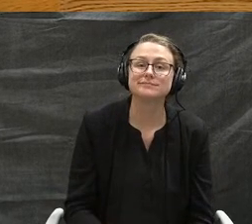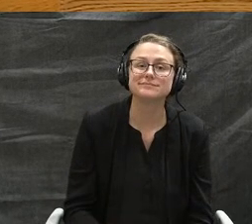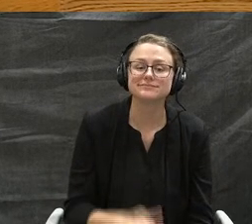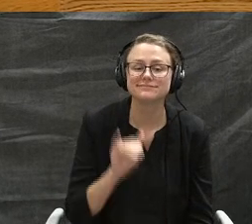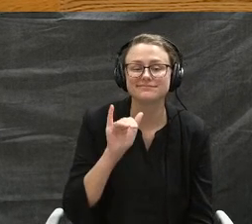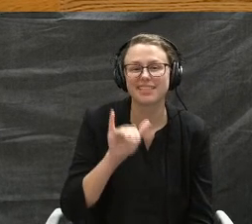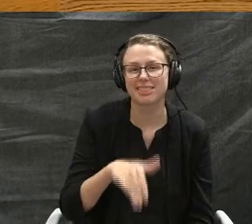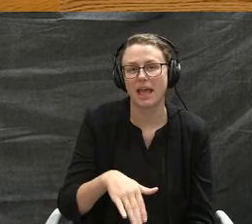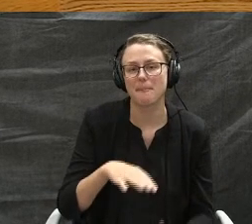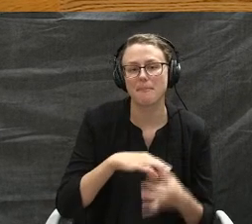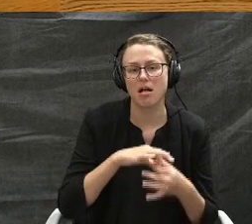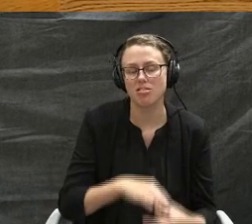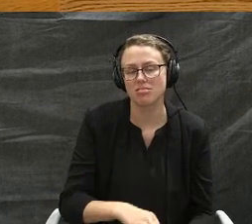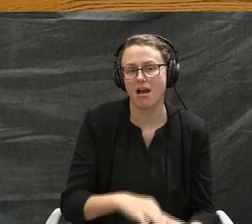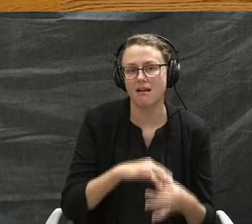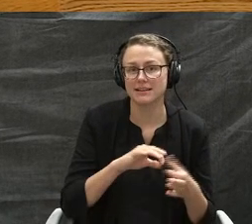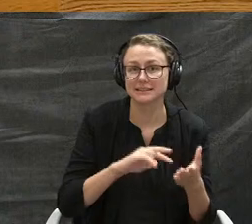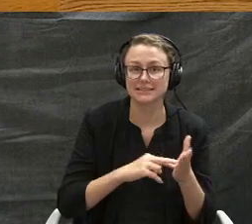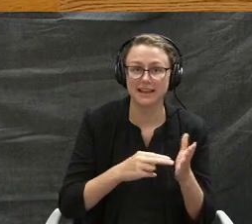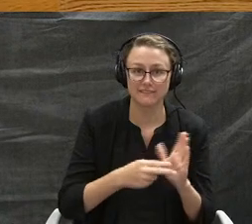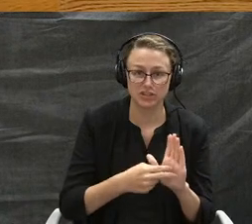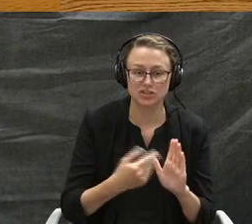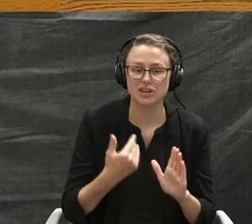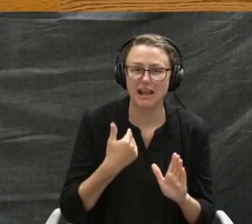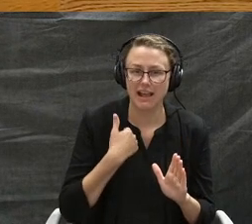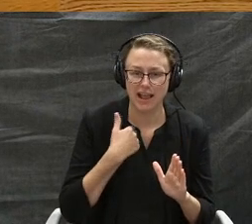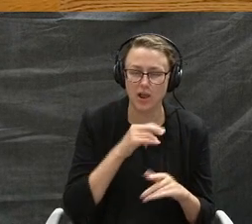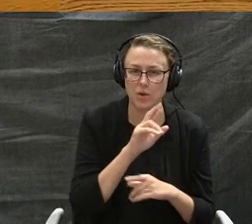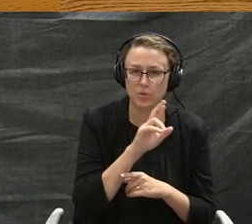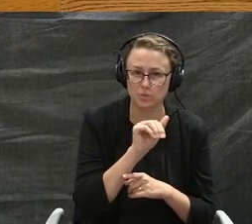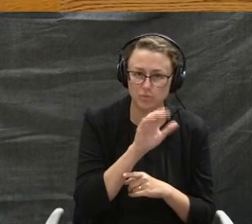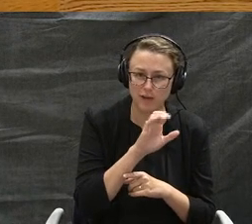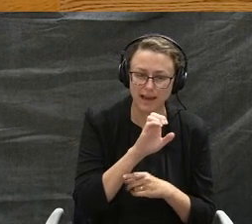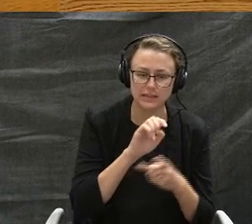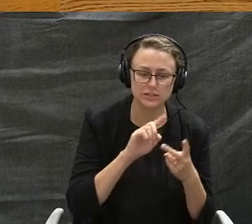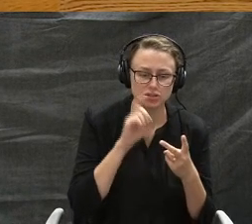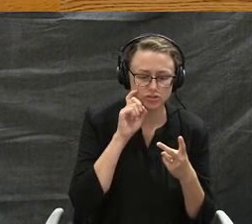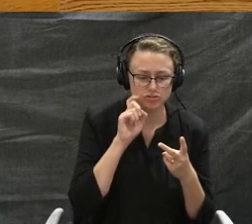belonging goal or in that belonging definition. So I had